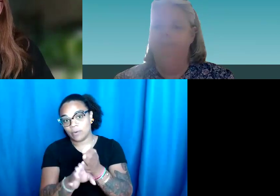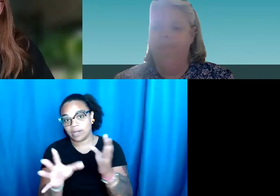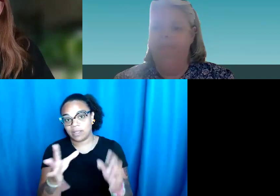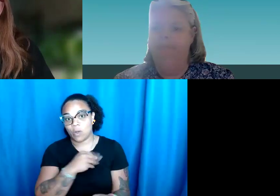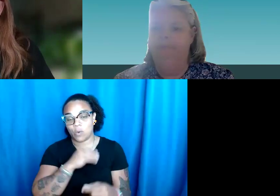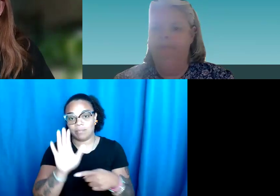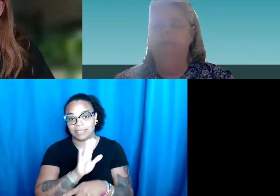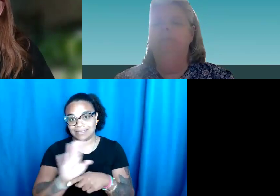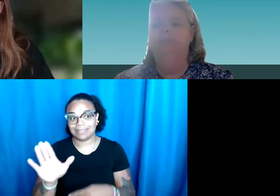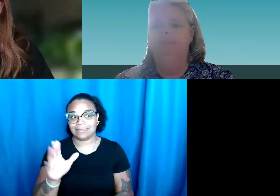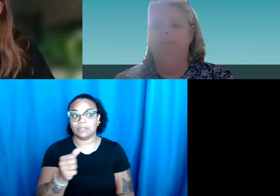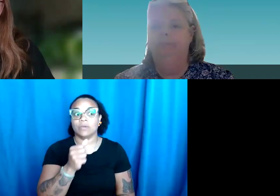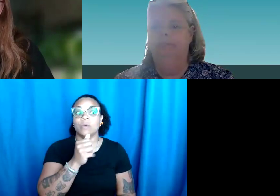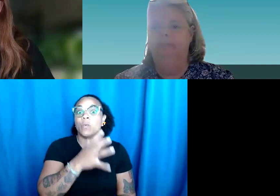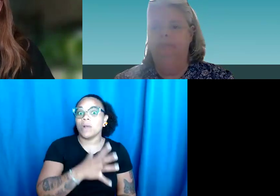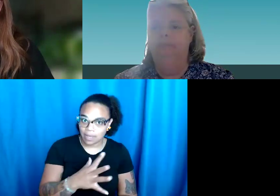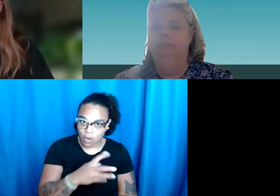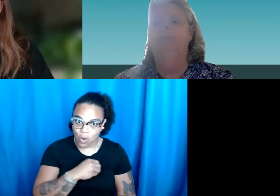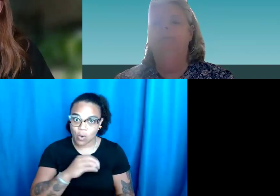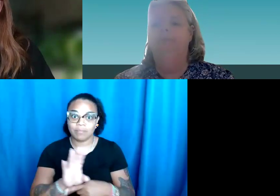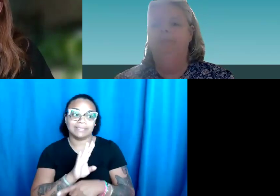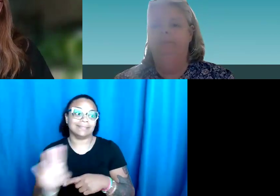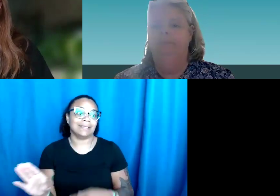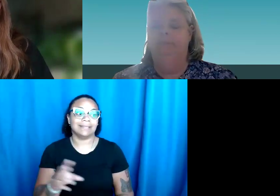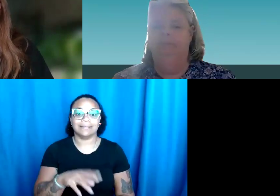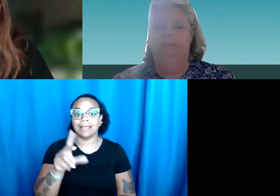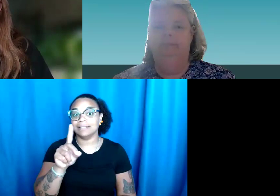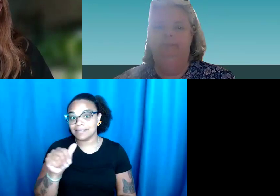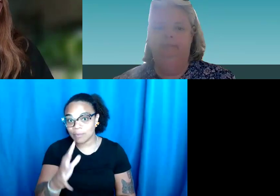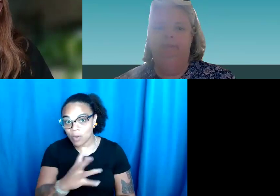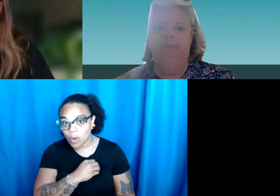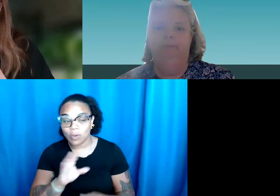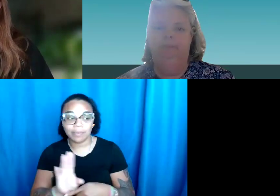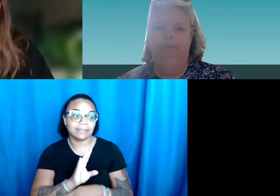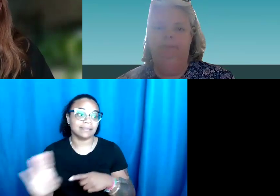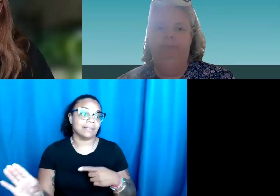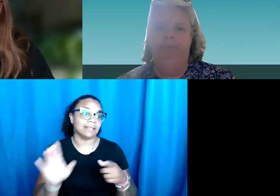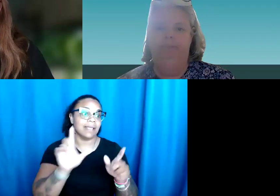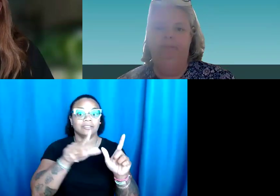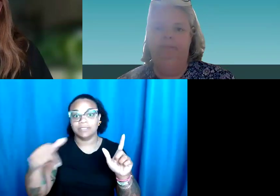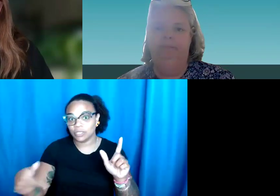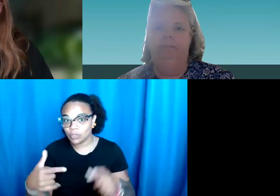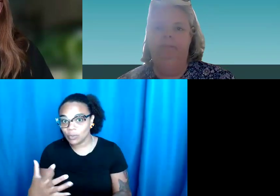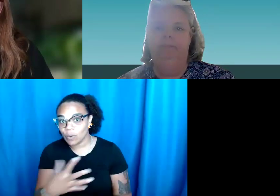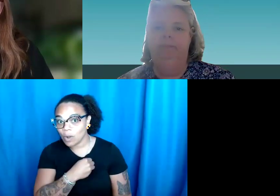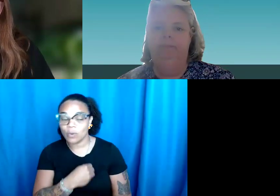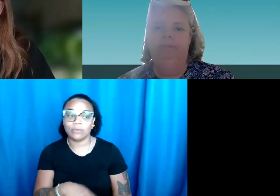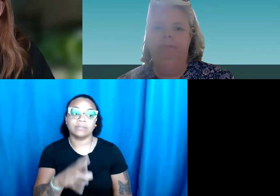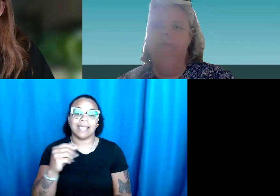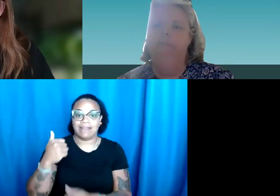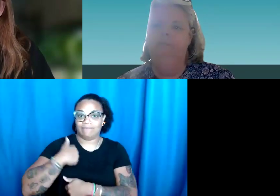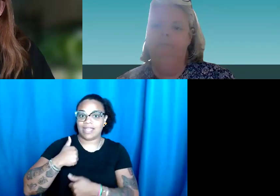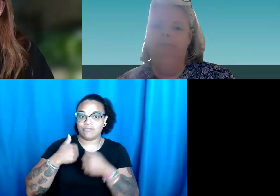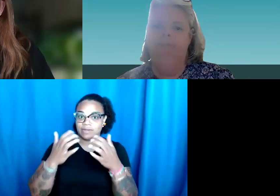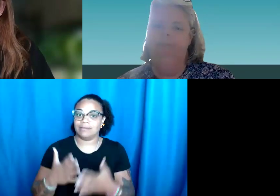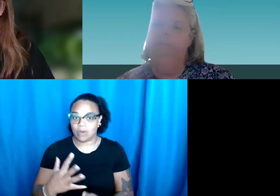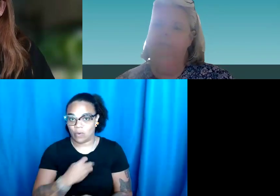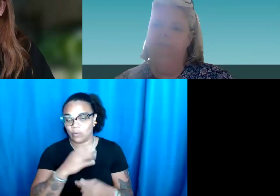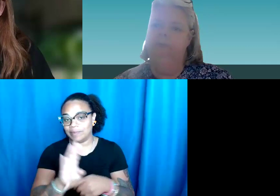women owned businesses, LGBTQ owned and veteran owned businesses.